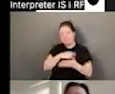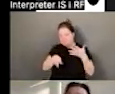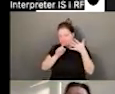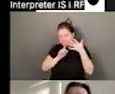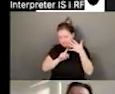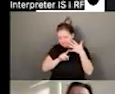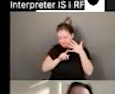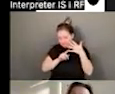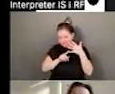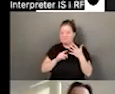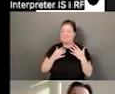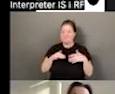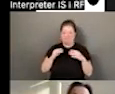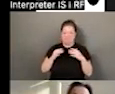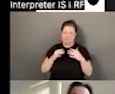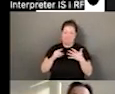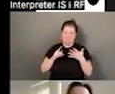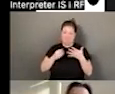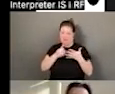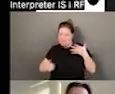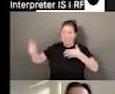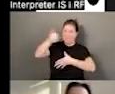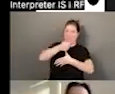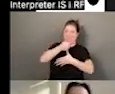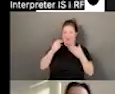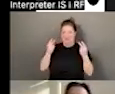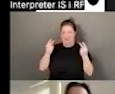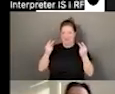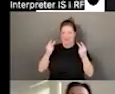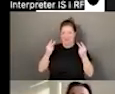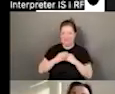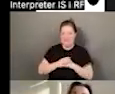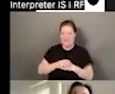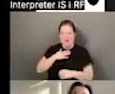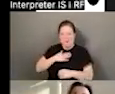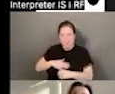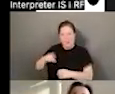but maybe the most important one is that we want the results to have